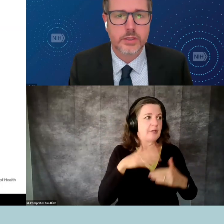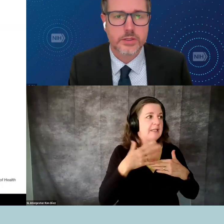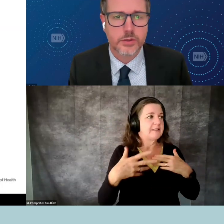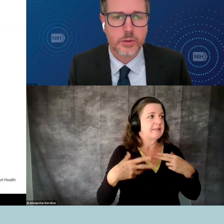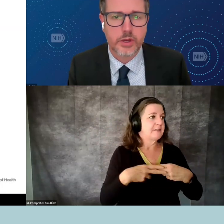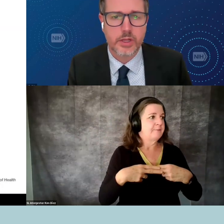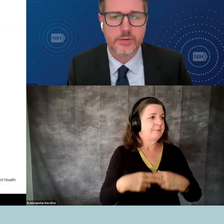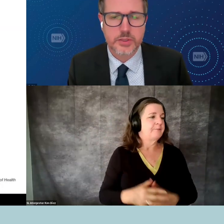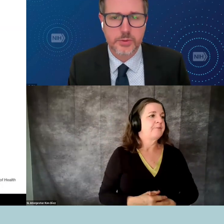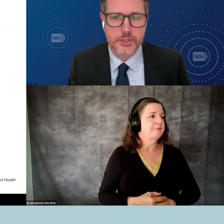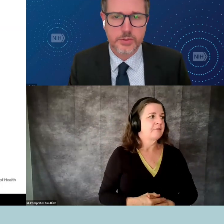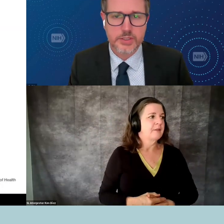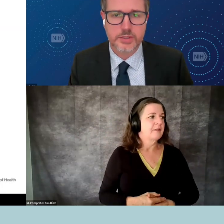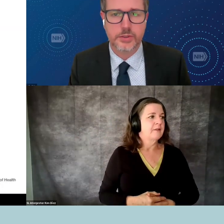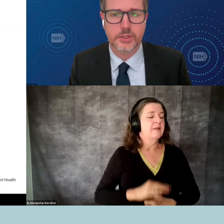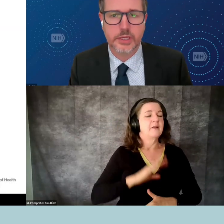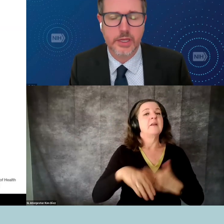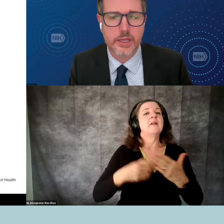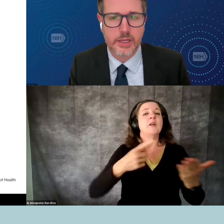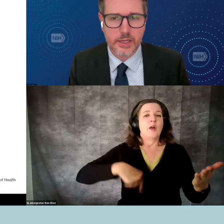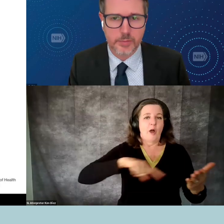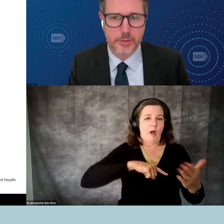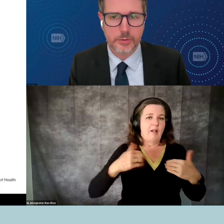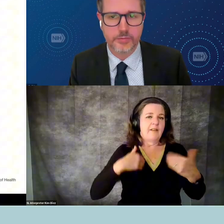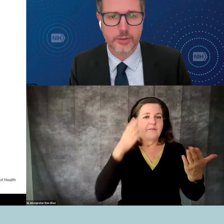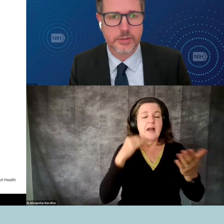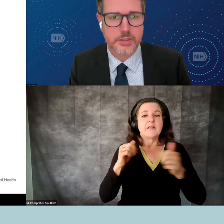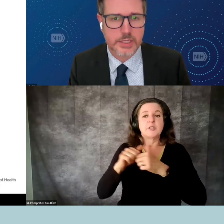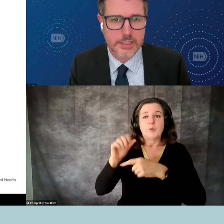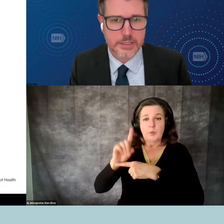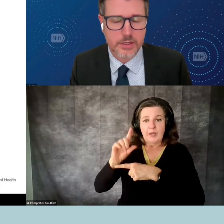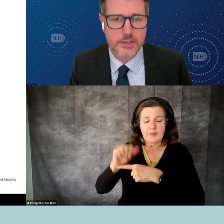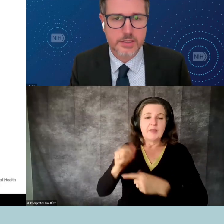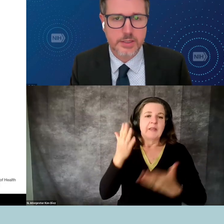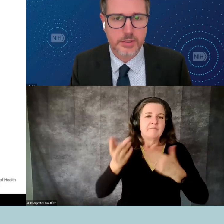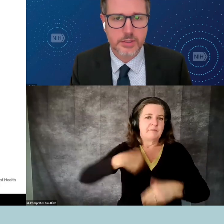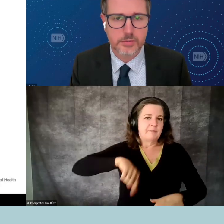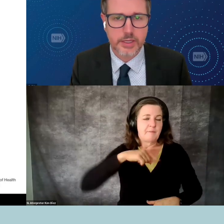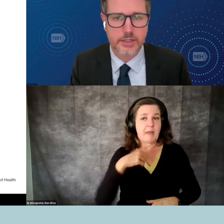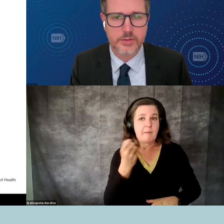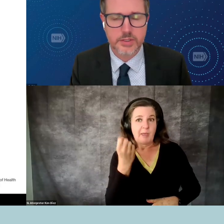So though we all have experience with disability, and may believe we understand it as a concept, the reality